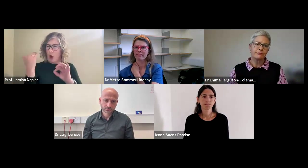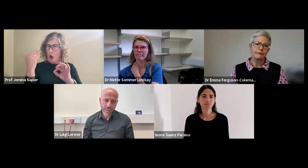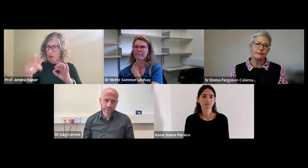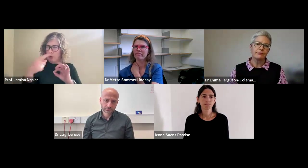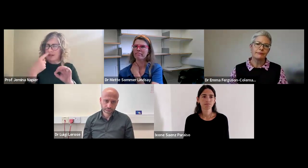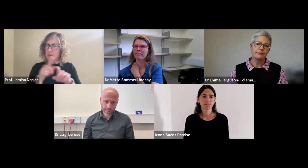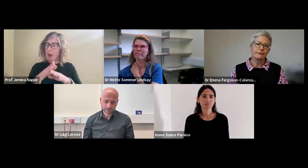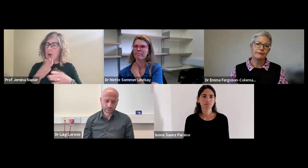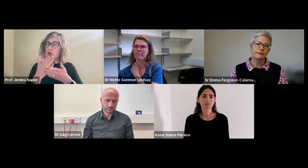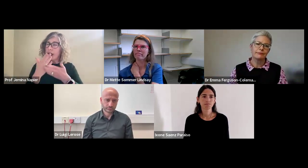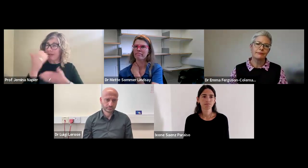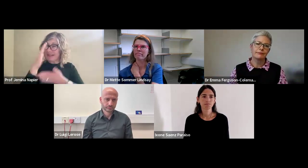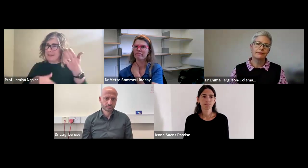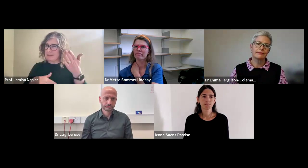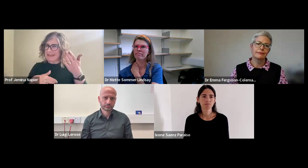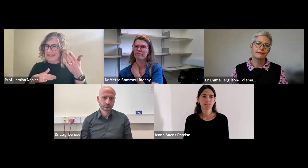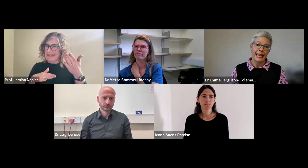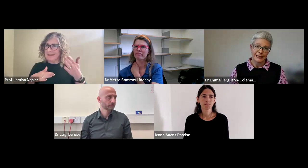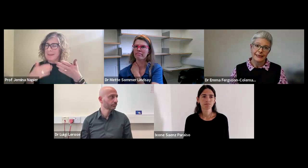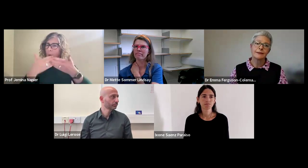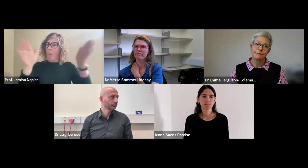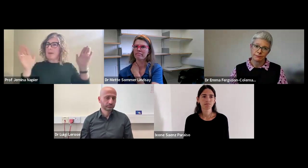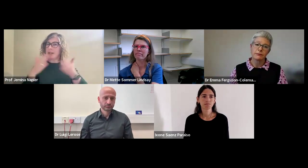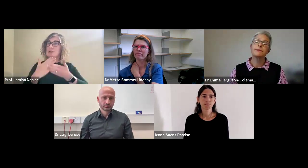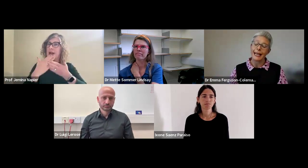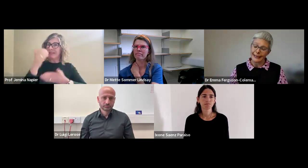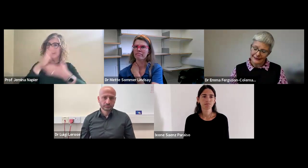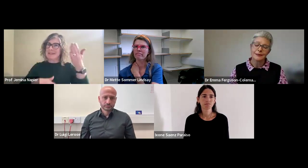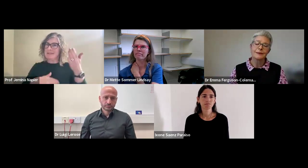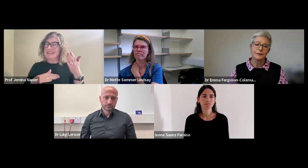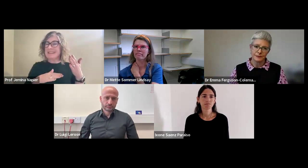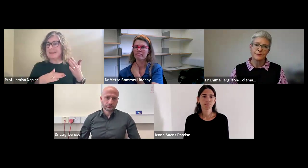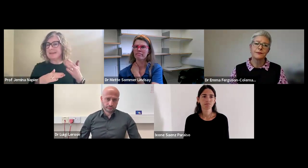Jemina: I think also and we're talking about sharing of experiences you know and being